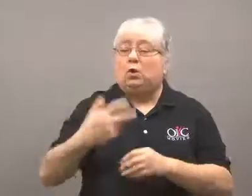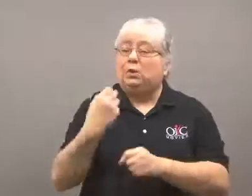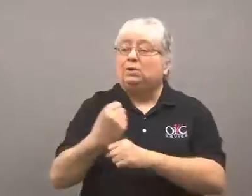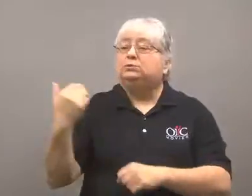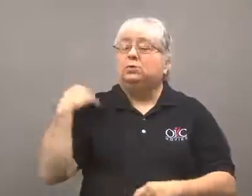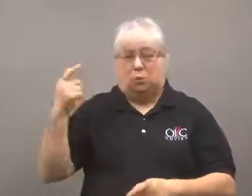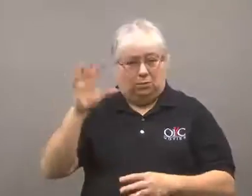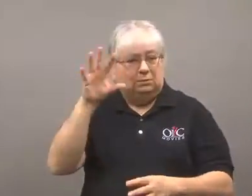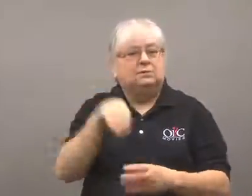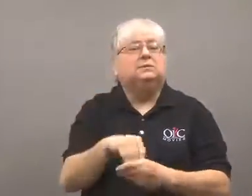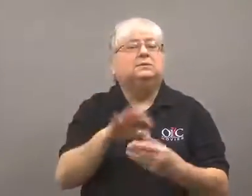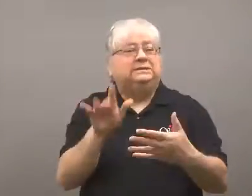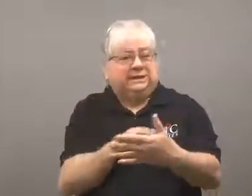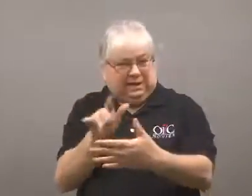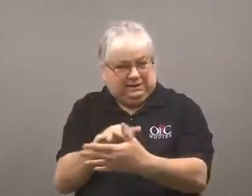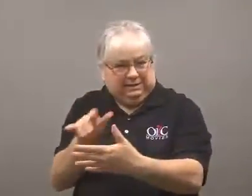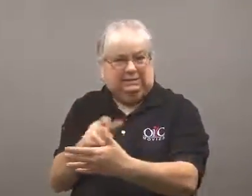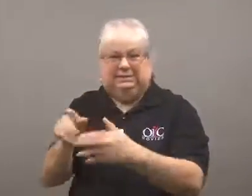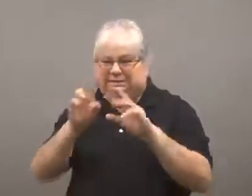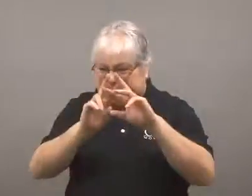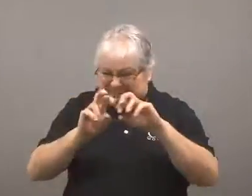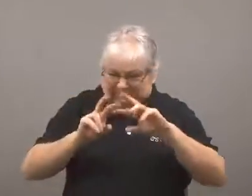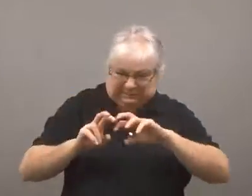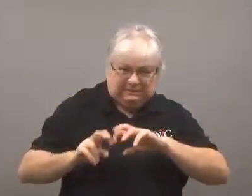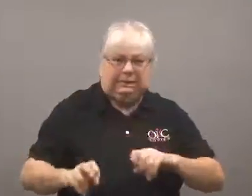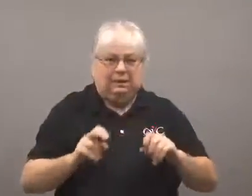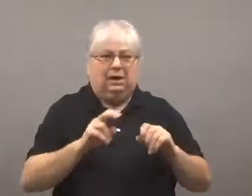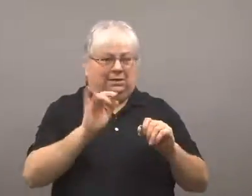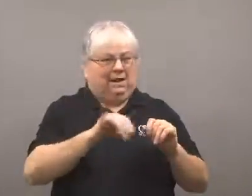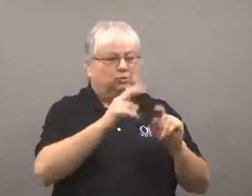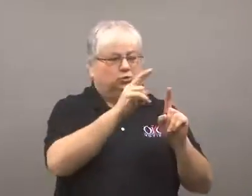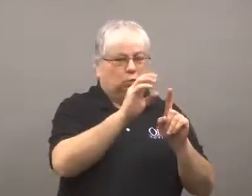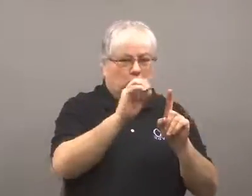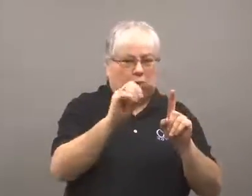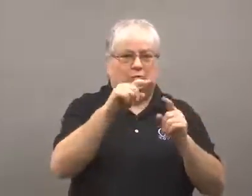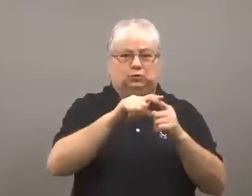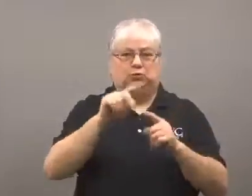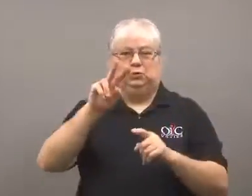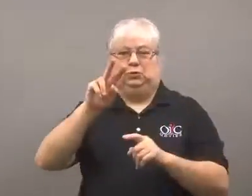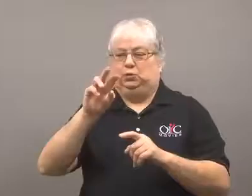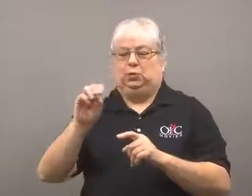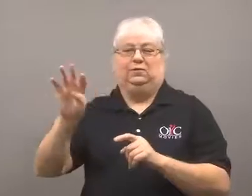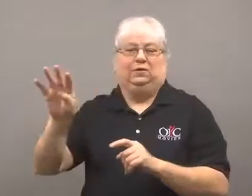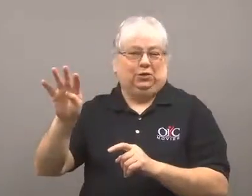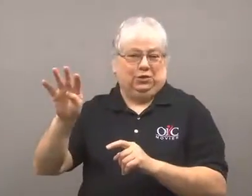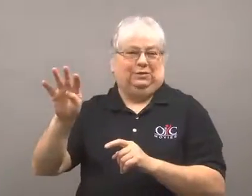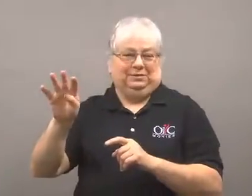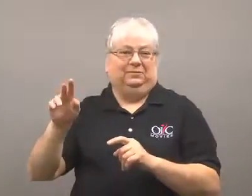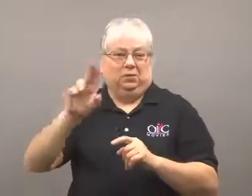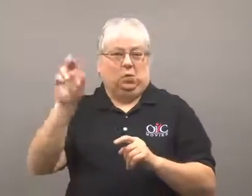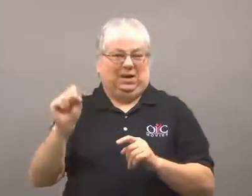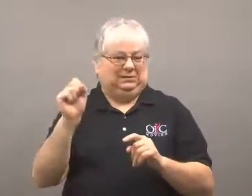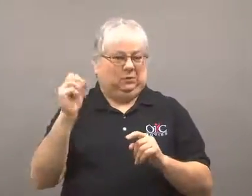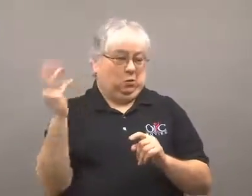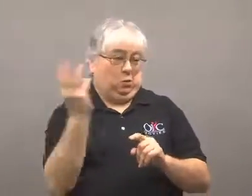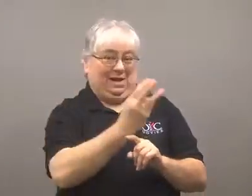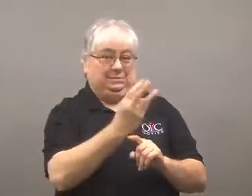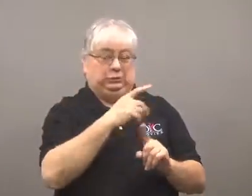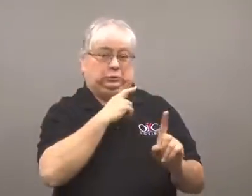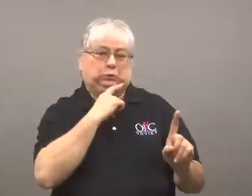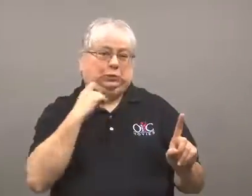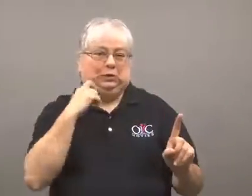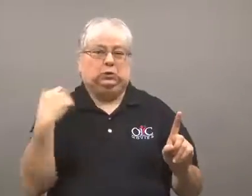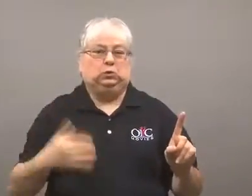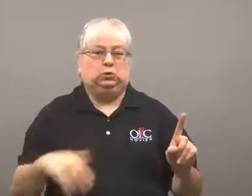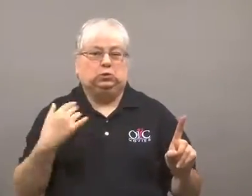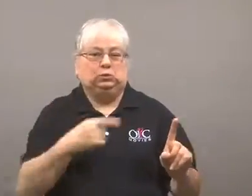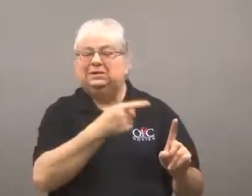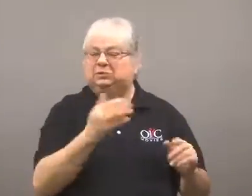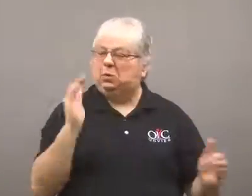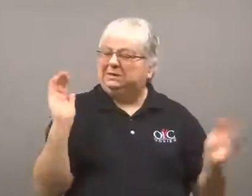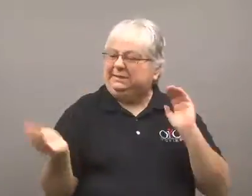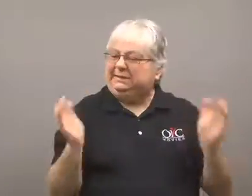Three years ago, she was involved in a study of a drought in the west from 2000 to 2004.